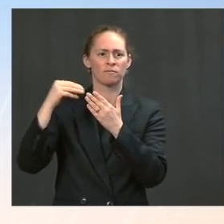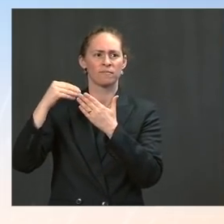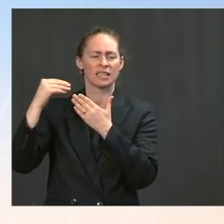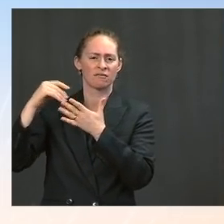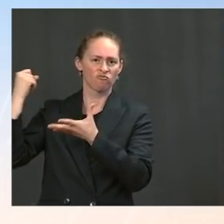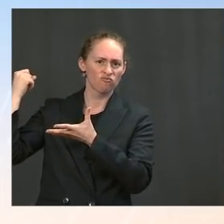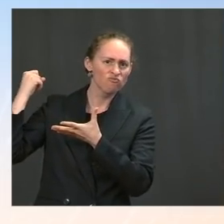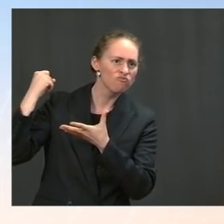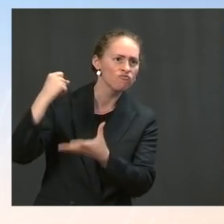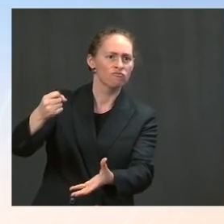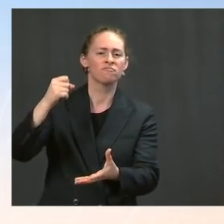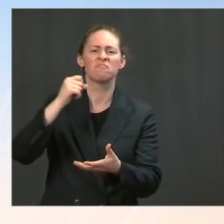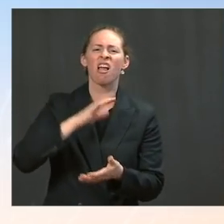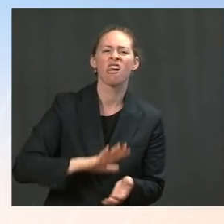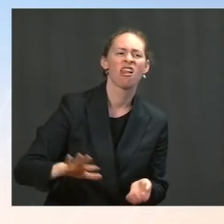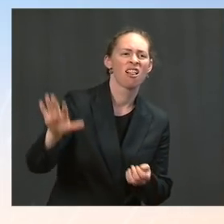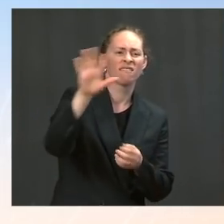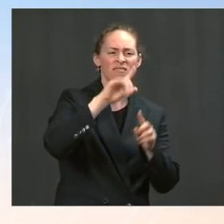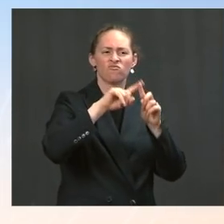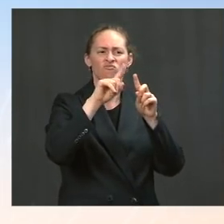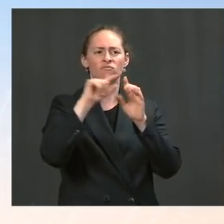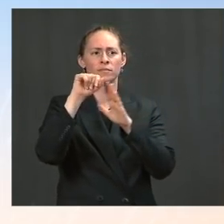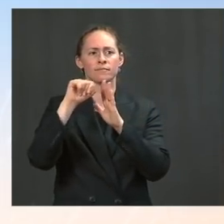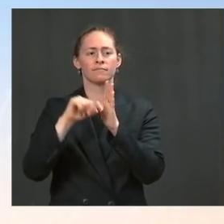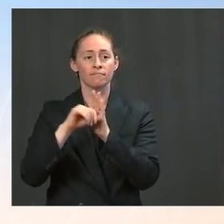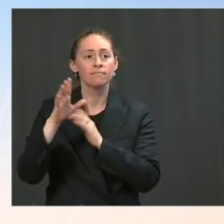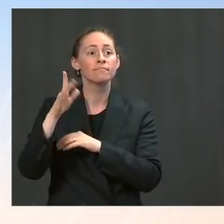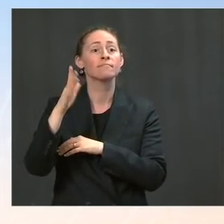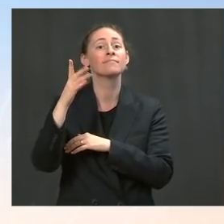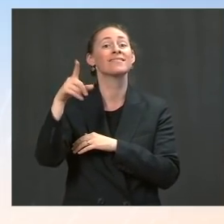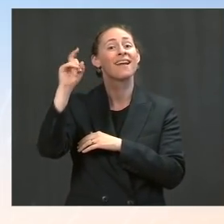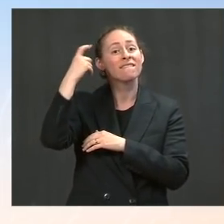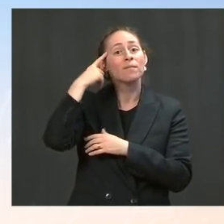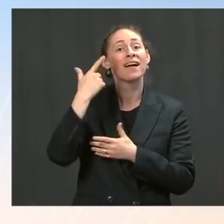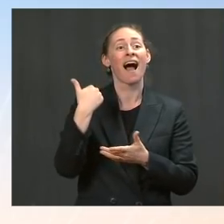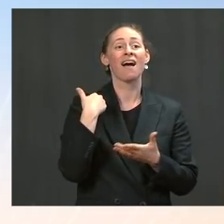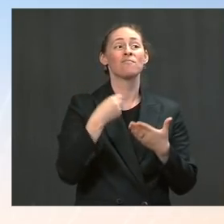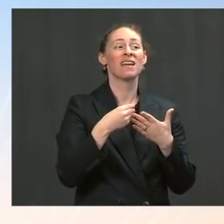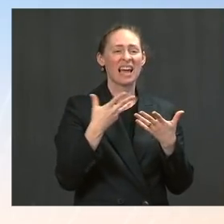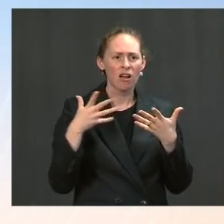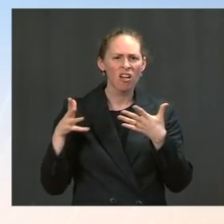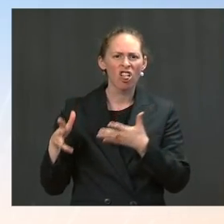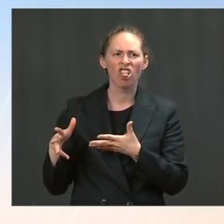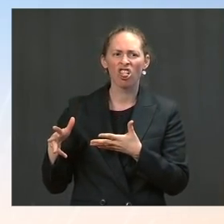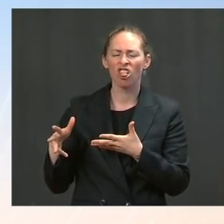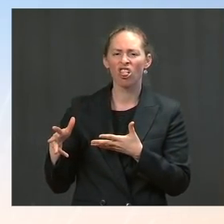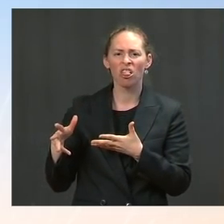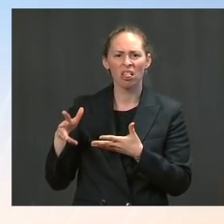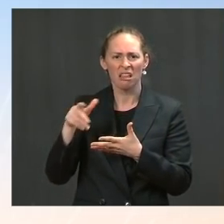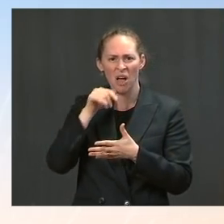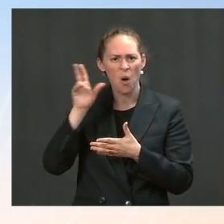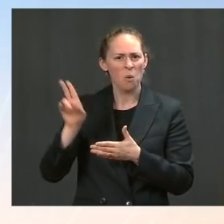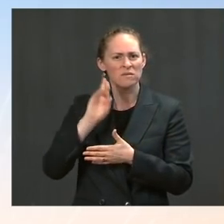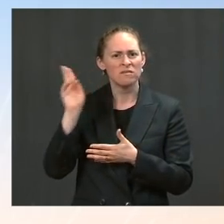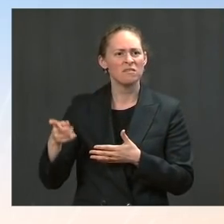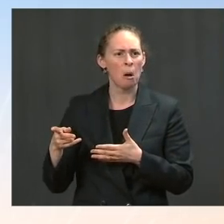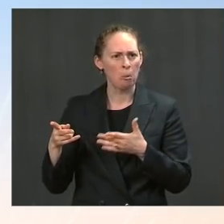to who have spent very little of that funding so far -- in some cases, none of it -- either because of battles with their state legislatures over the funds,